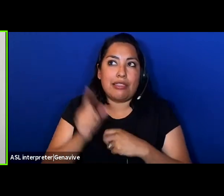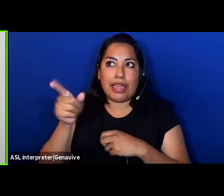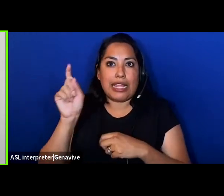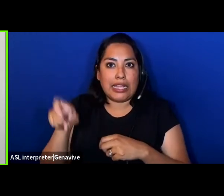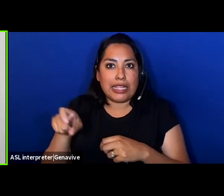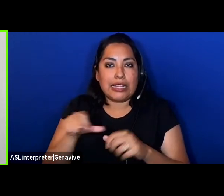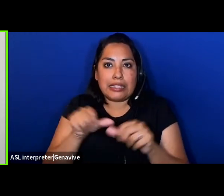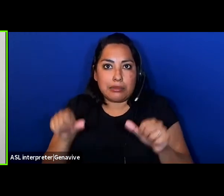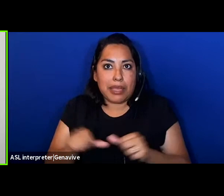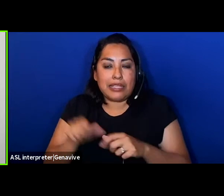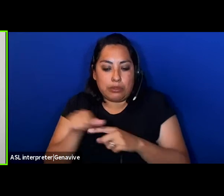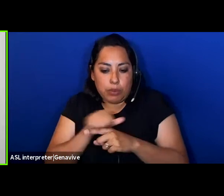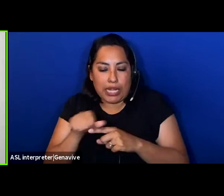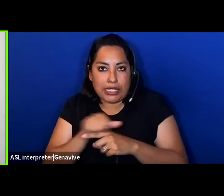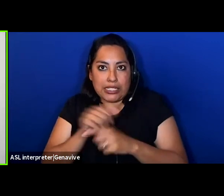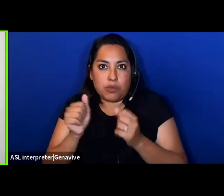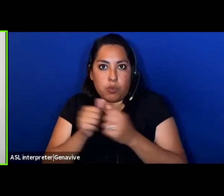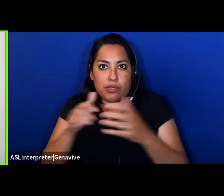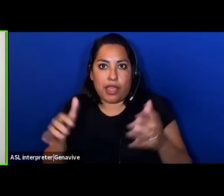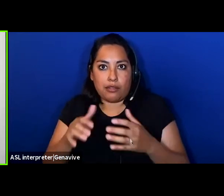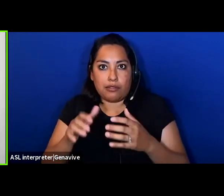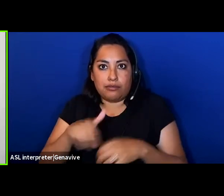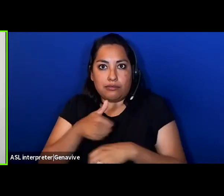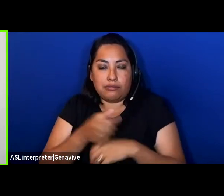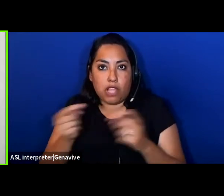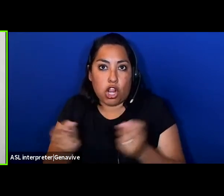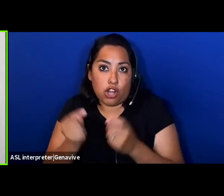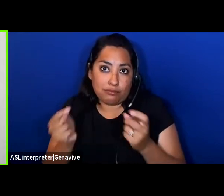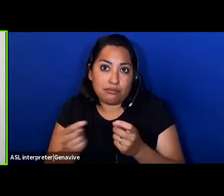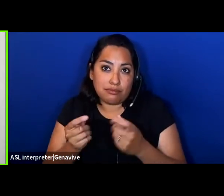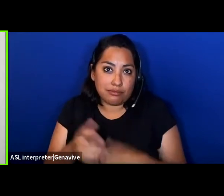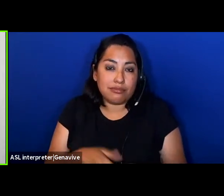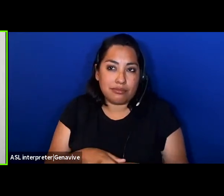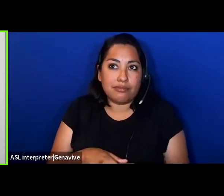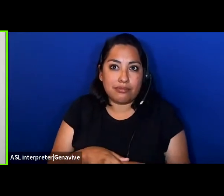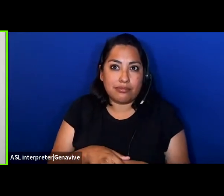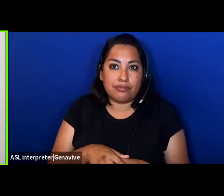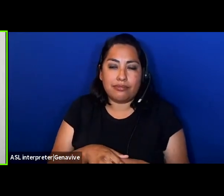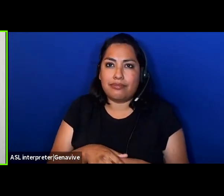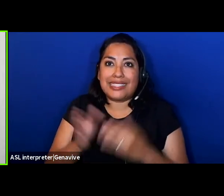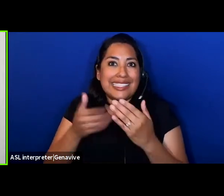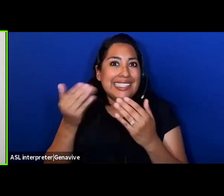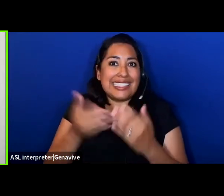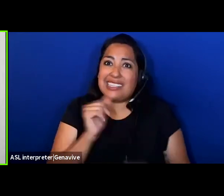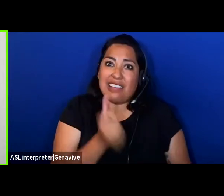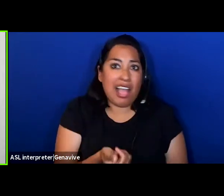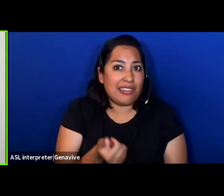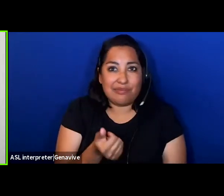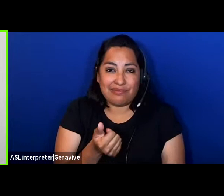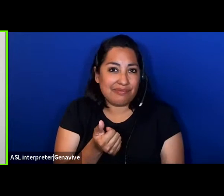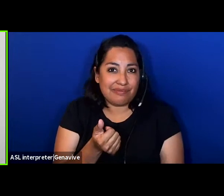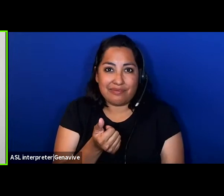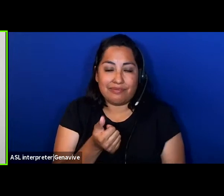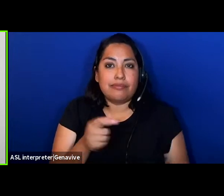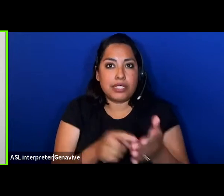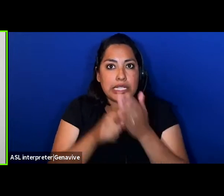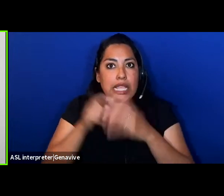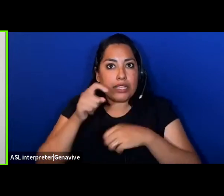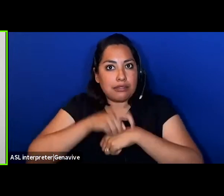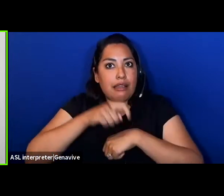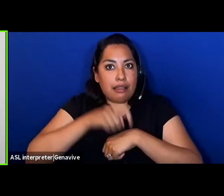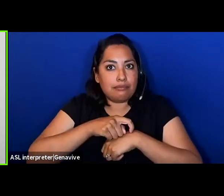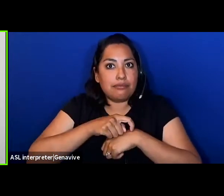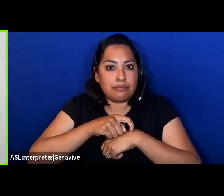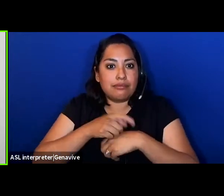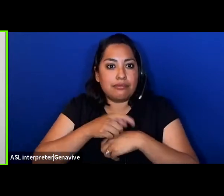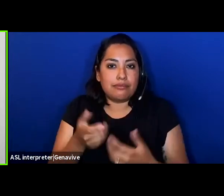without creating harm in others too. It’s not easy and it takes time. Building that culture, where